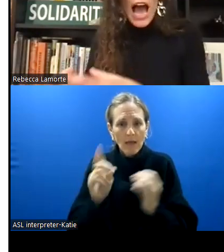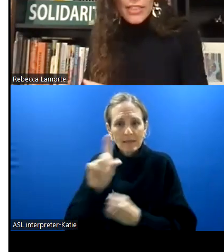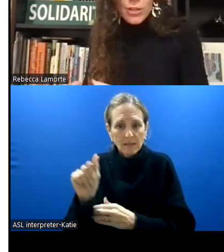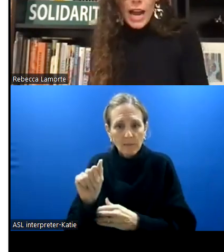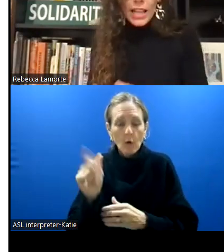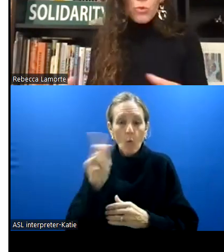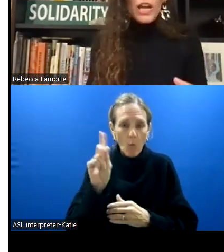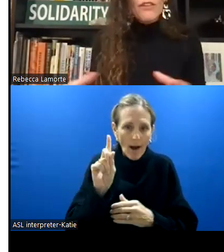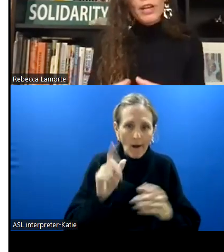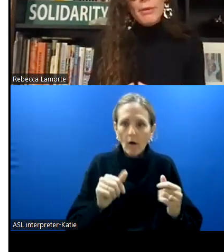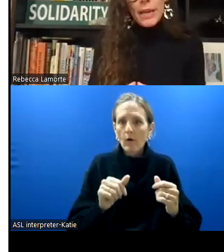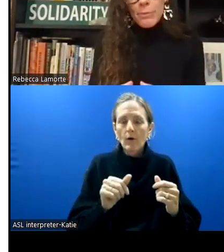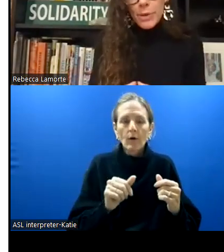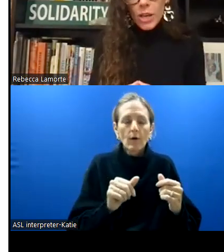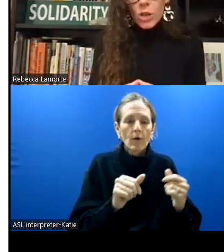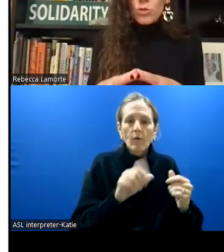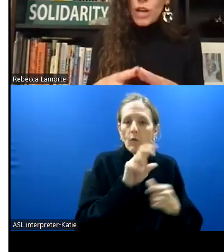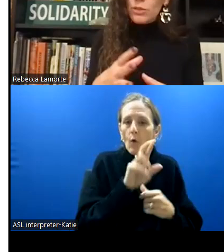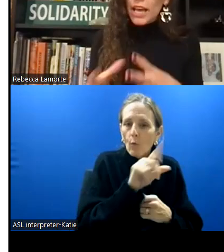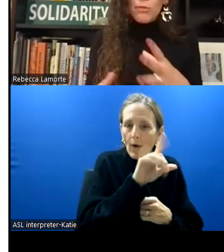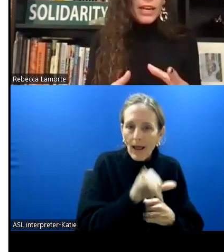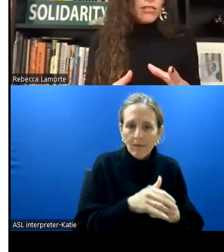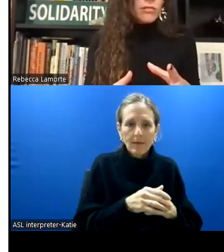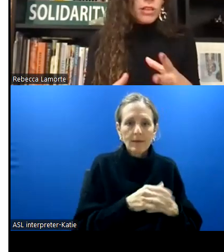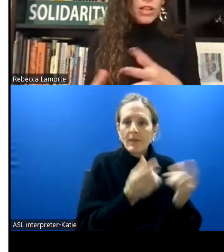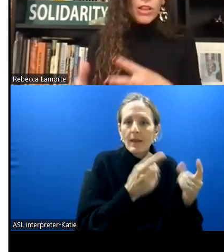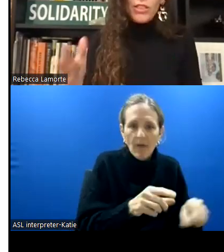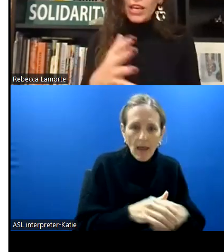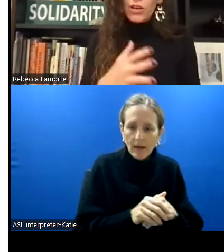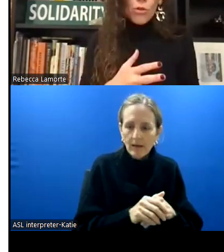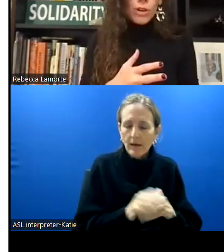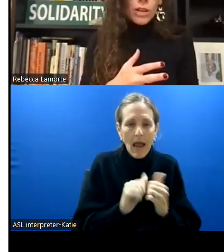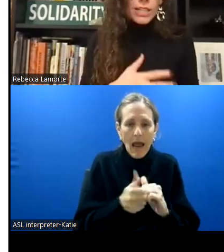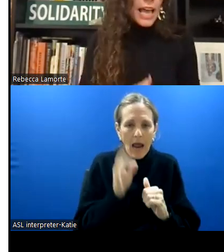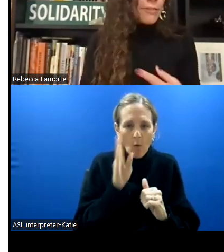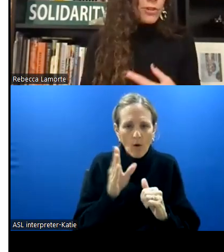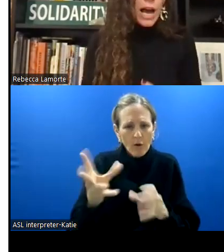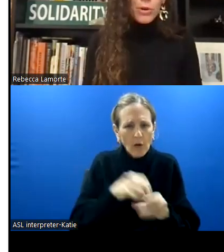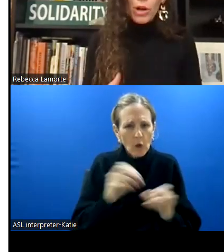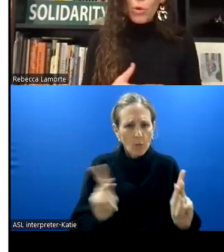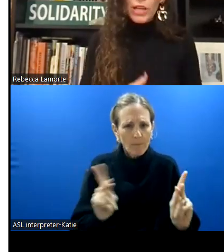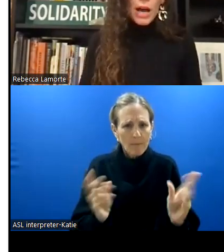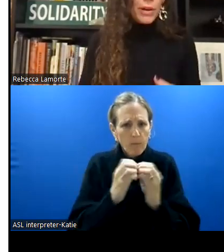at this rally, whatever it may be. So now take a minute, think it over. 'Cause after that, we're gonna open it up,